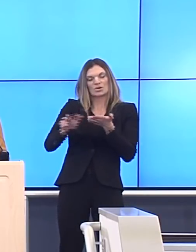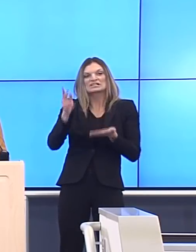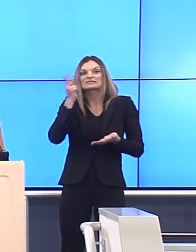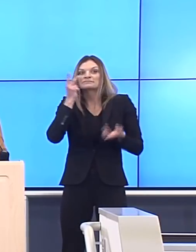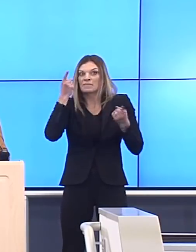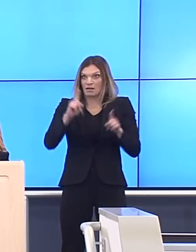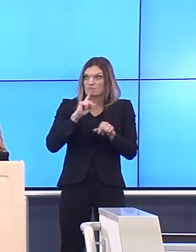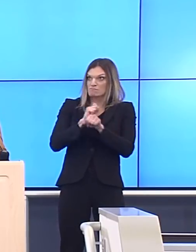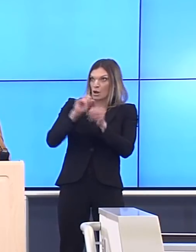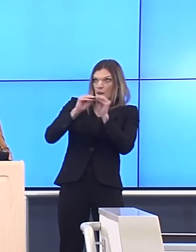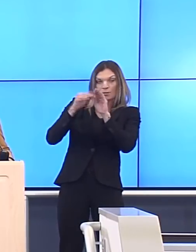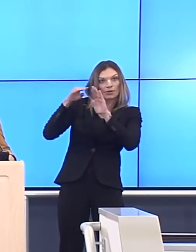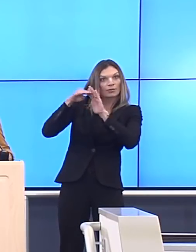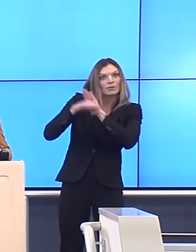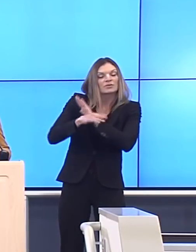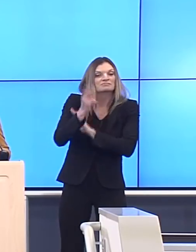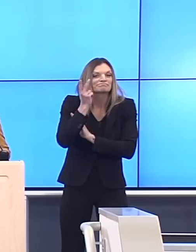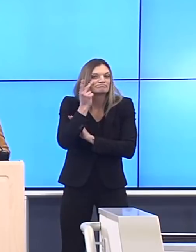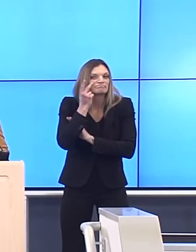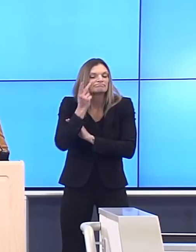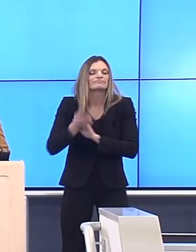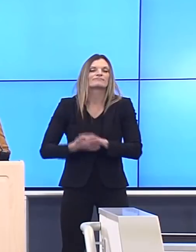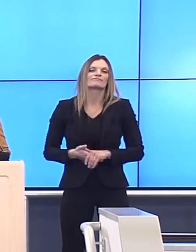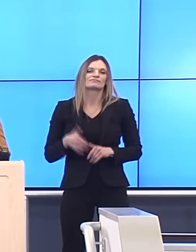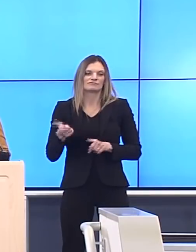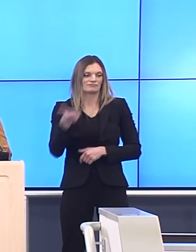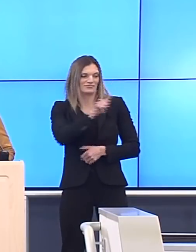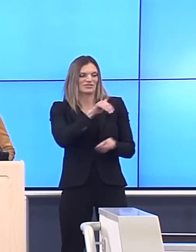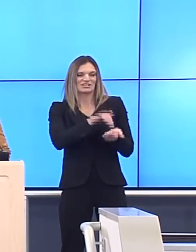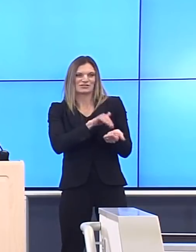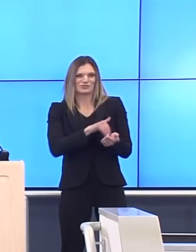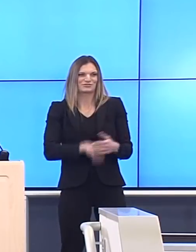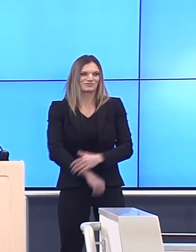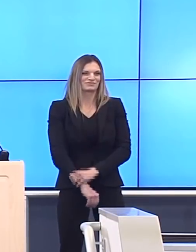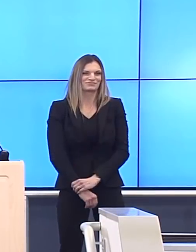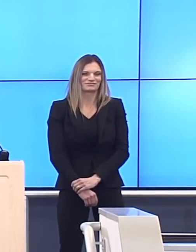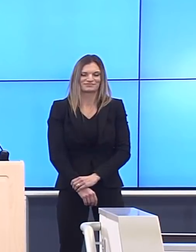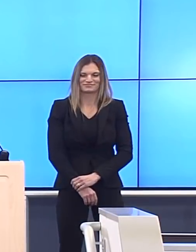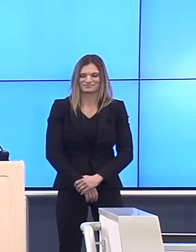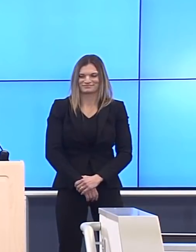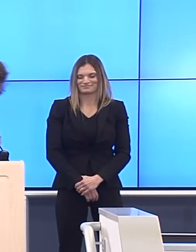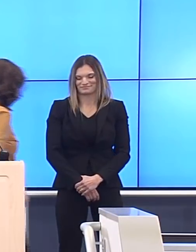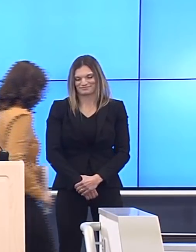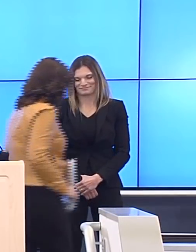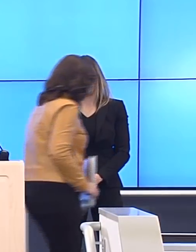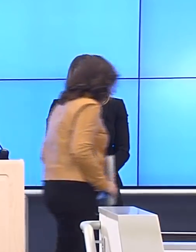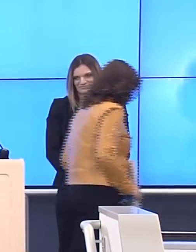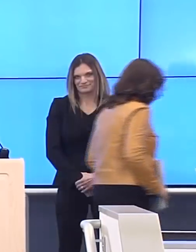SEE IF WE CAN ALL DO OUR PART AND MAKE A REAL DIFFERENCE.